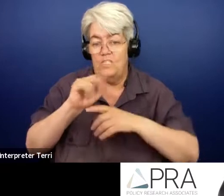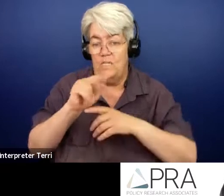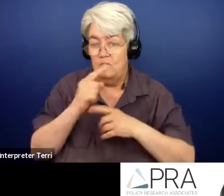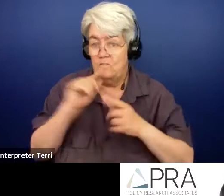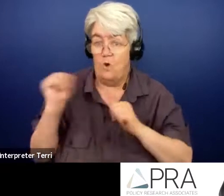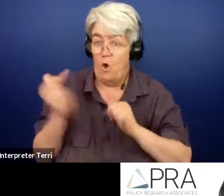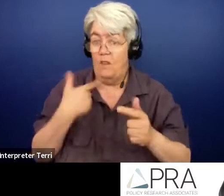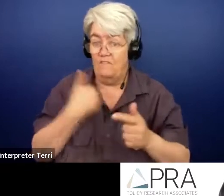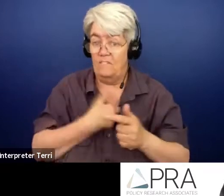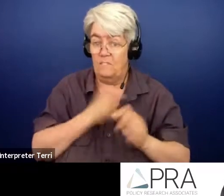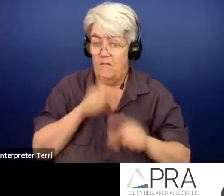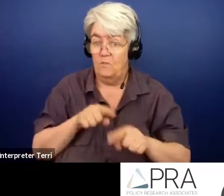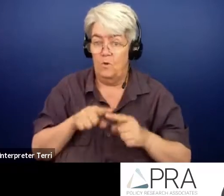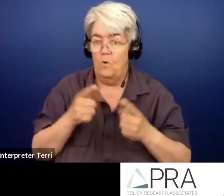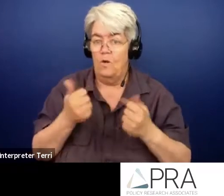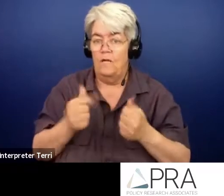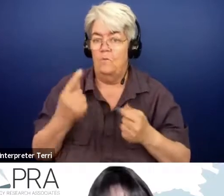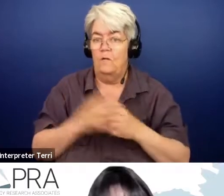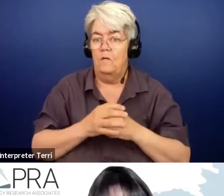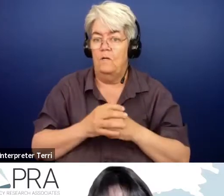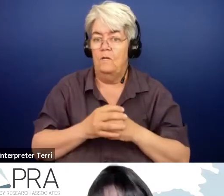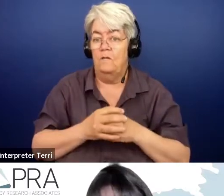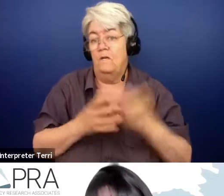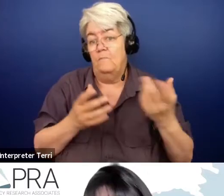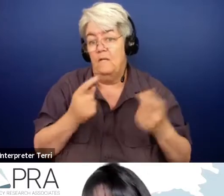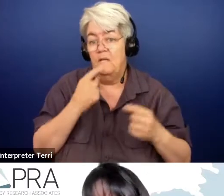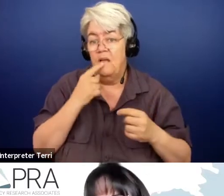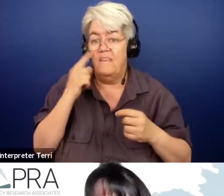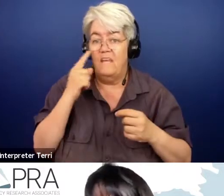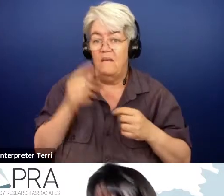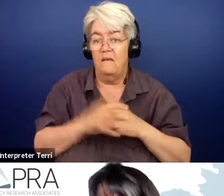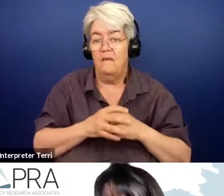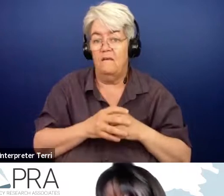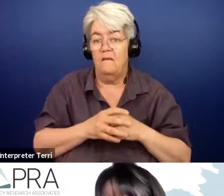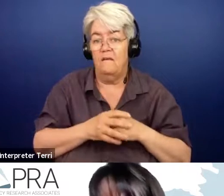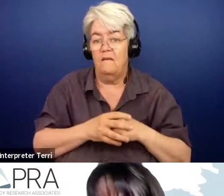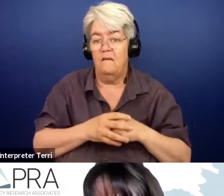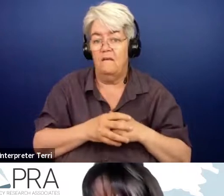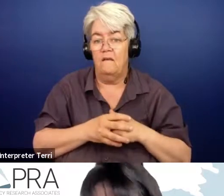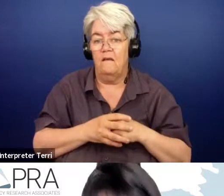Yeah. I mean I think we're -- up against the break right now. There were just a couple